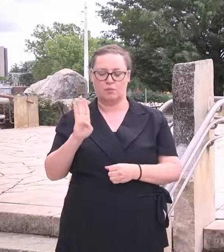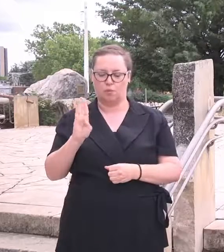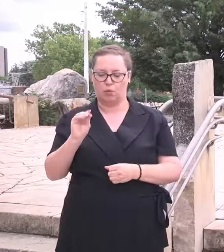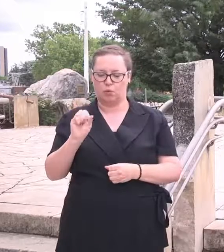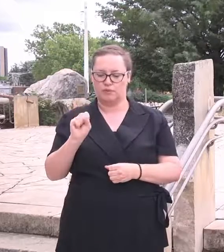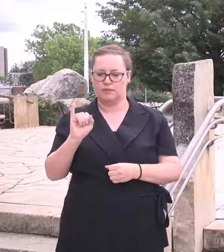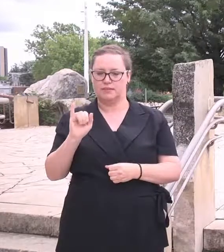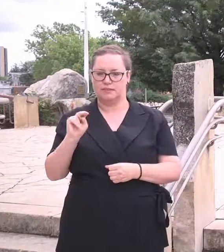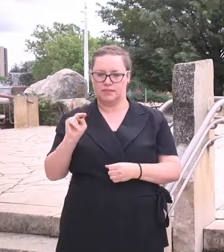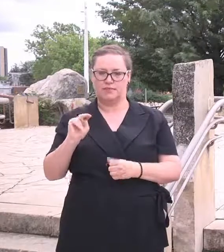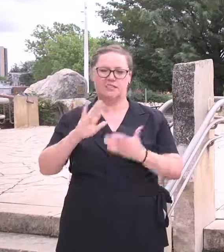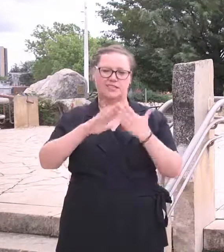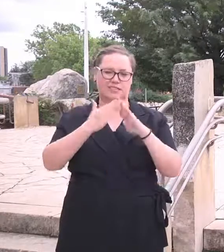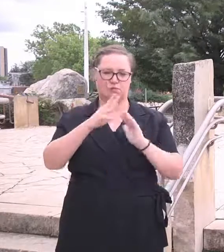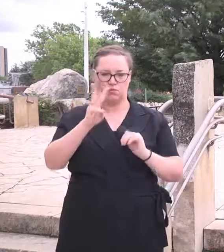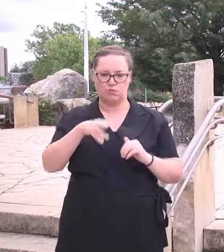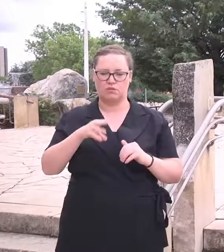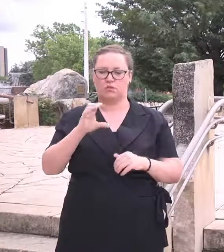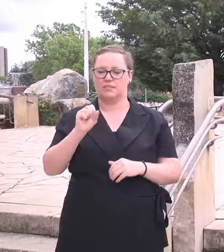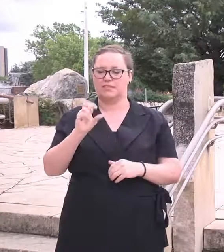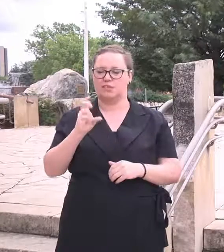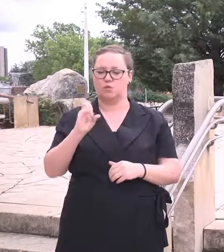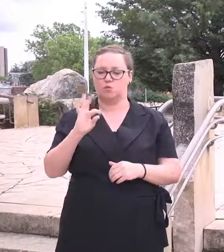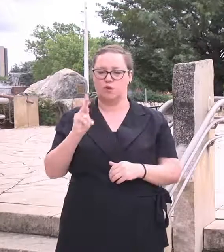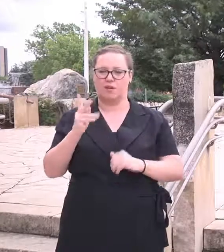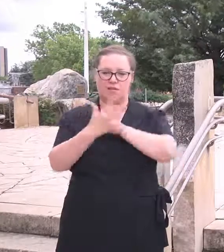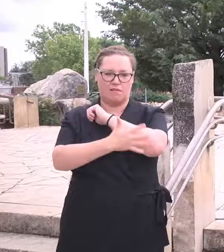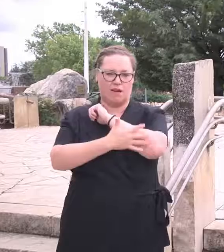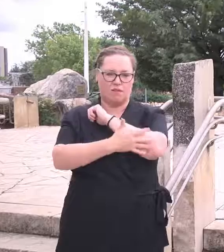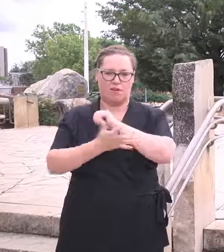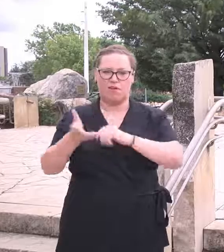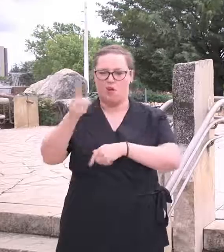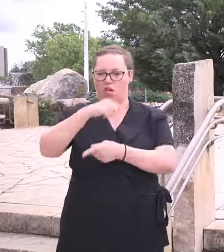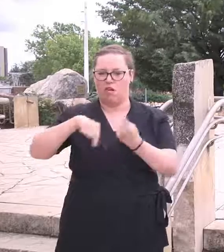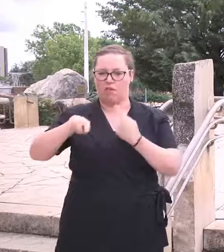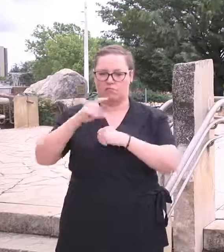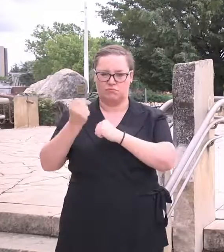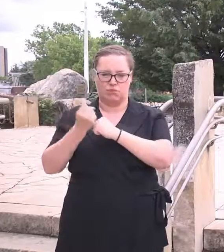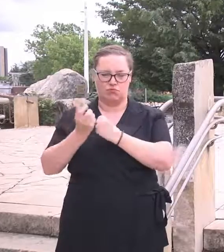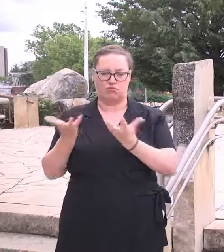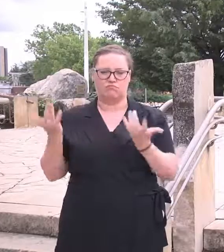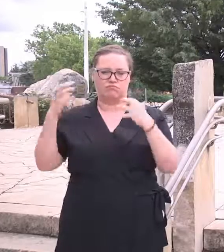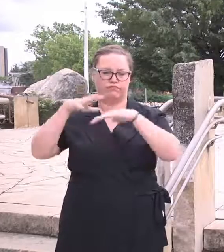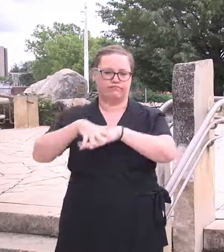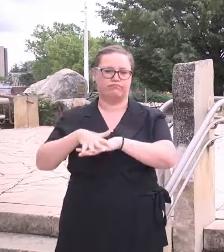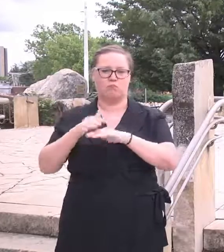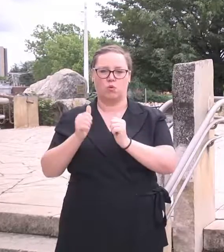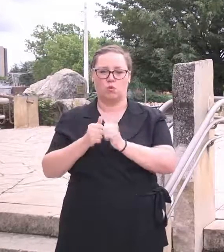all of their support the day will be free and familyfriendly and this is a celebration that